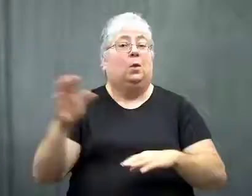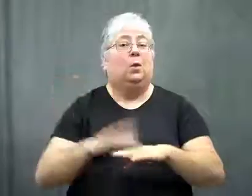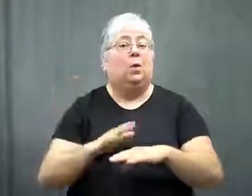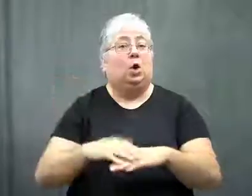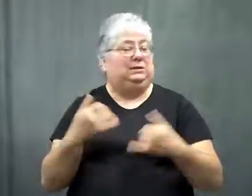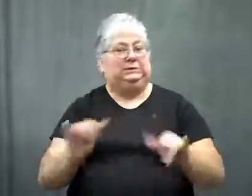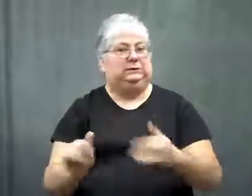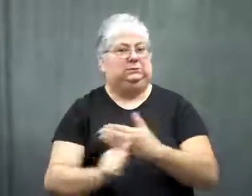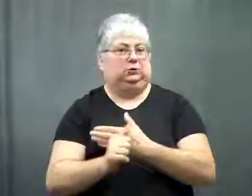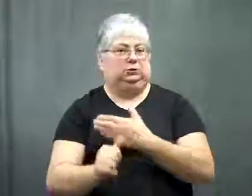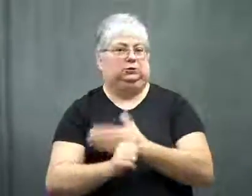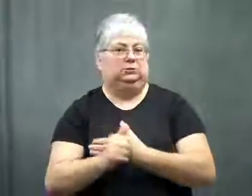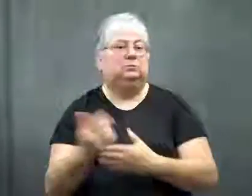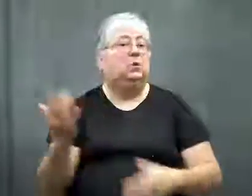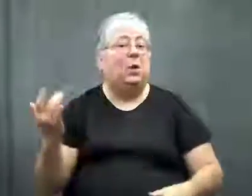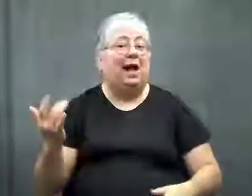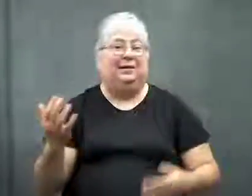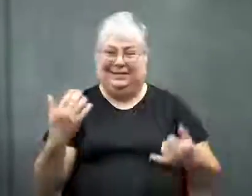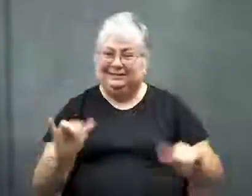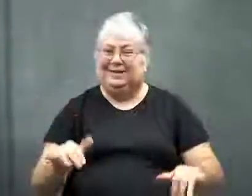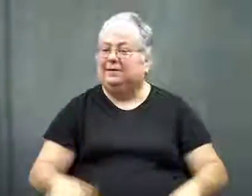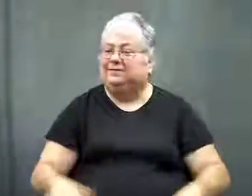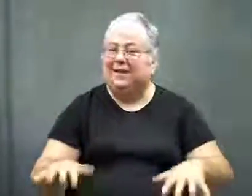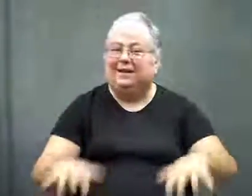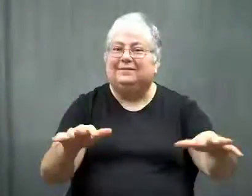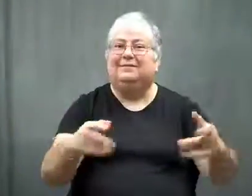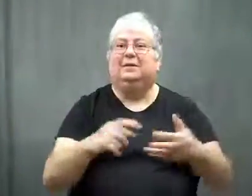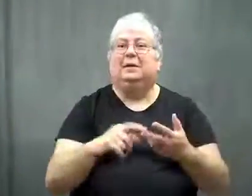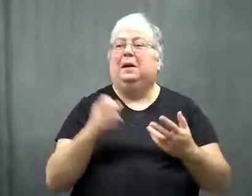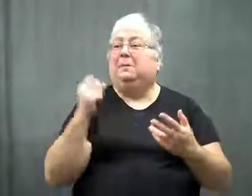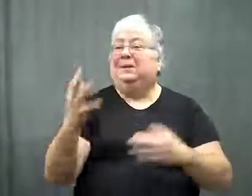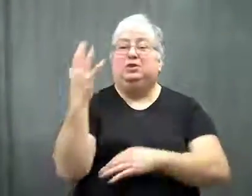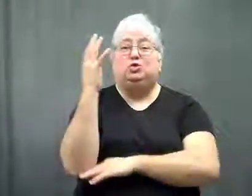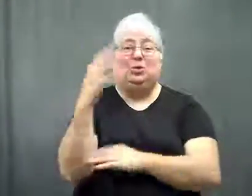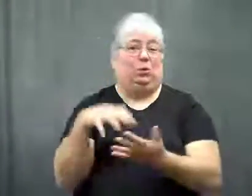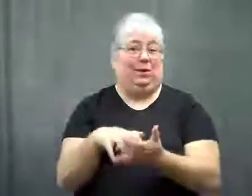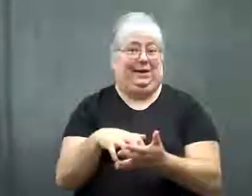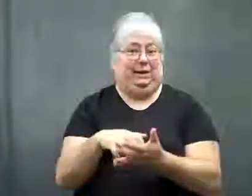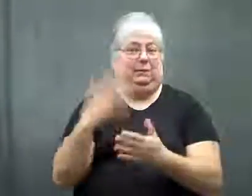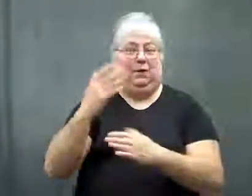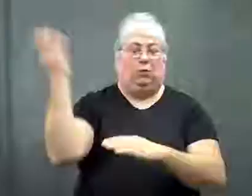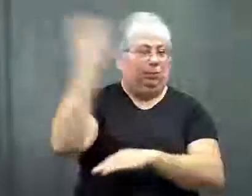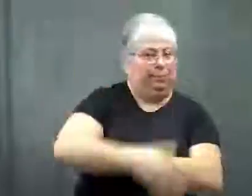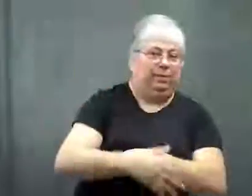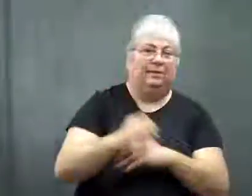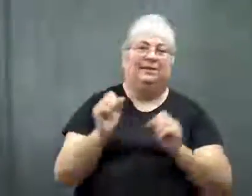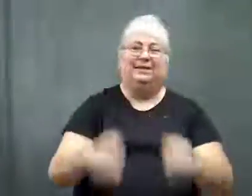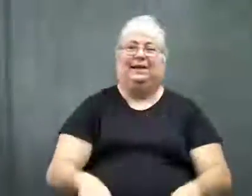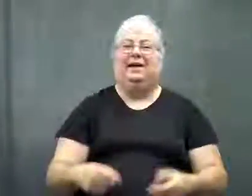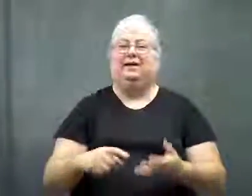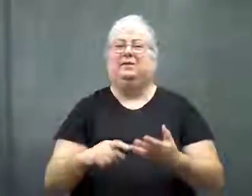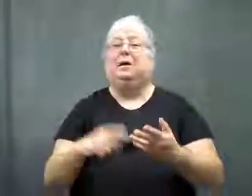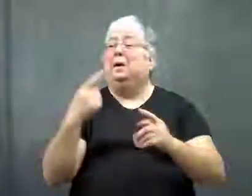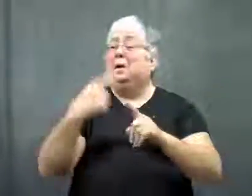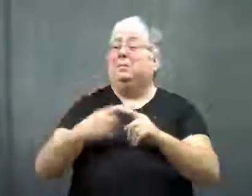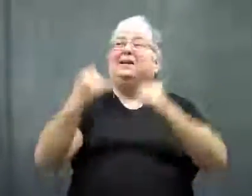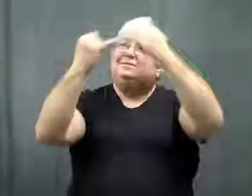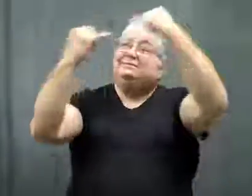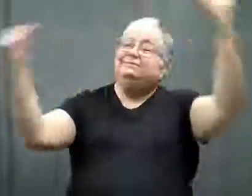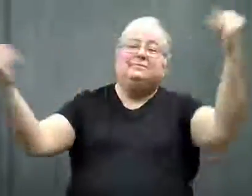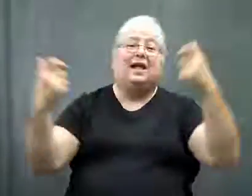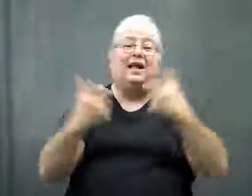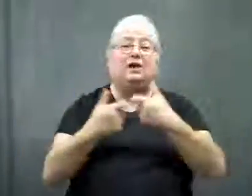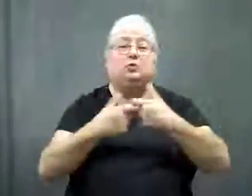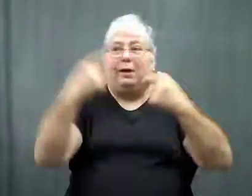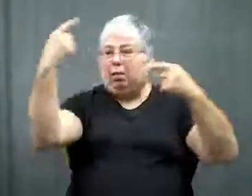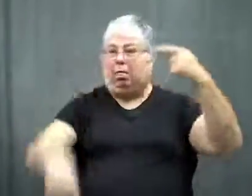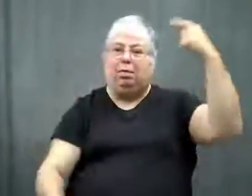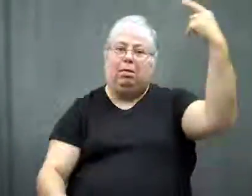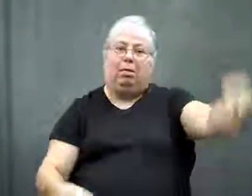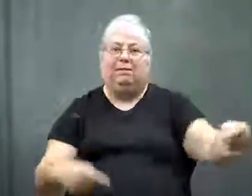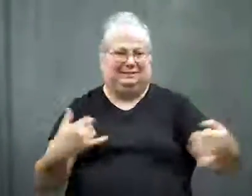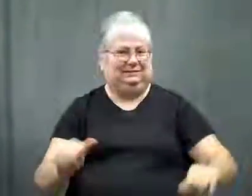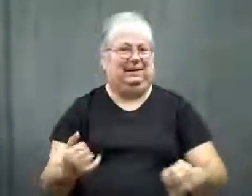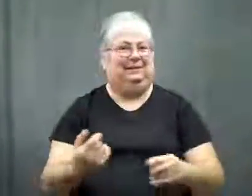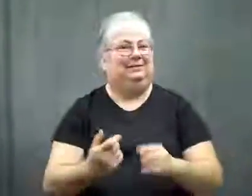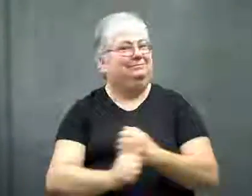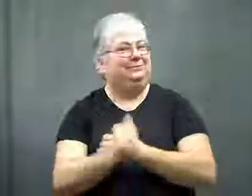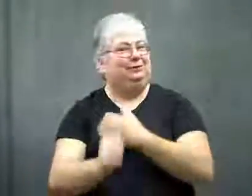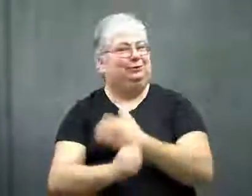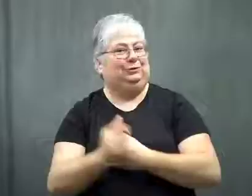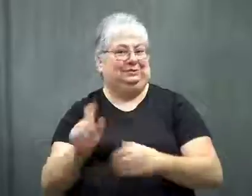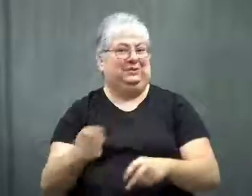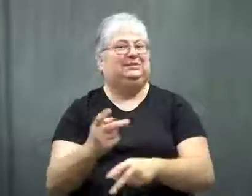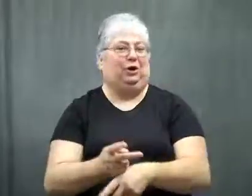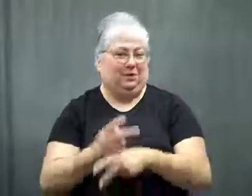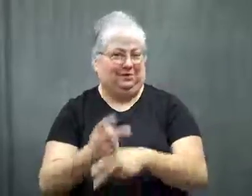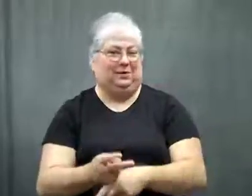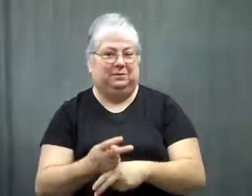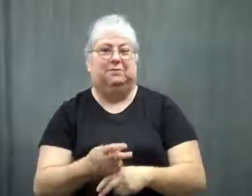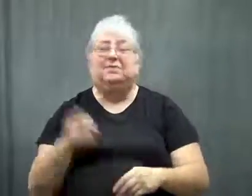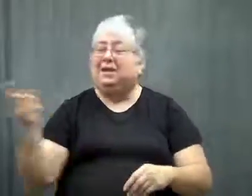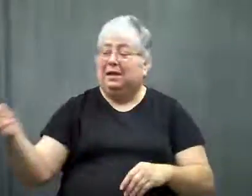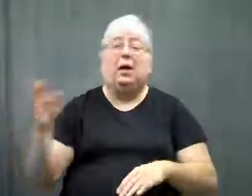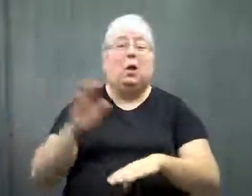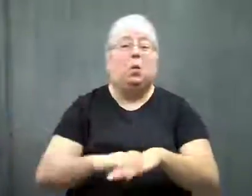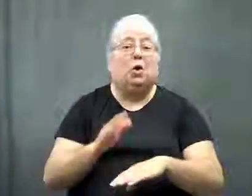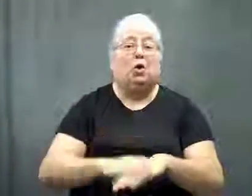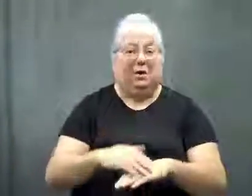said it was still dangerous because of the flooding and weakened trees that could fall.